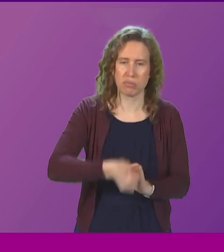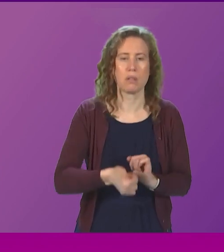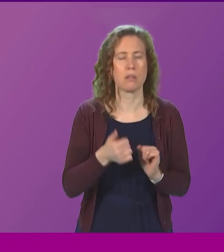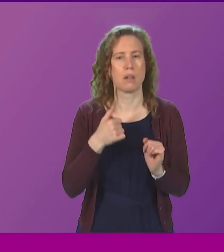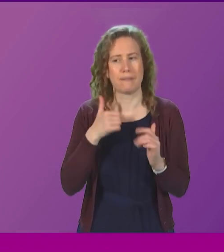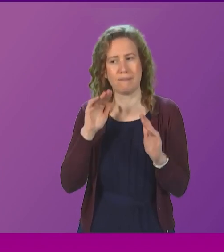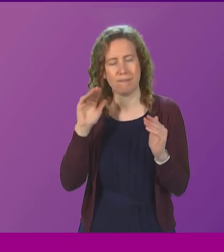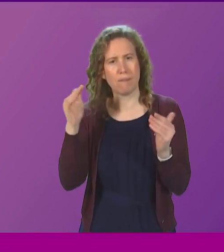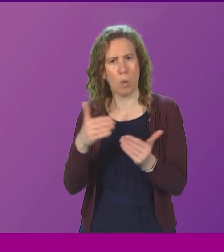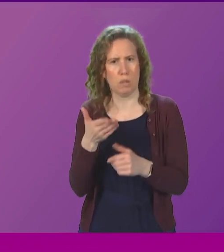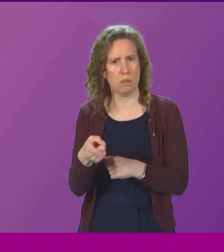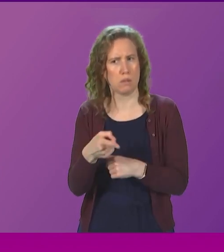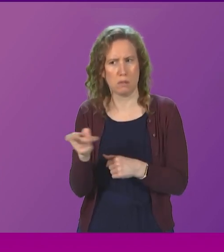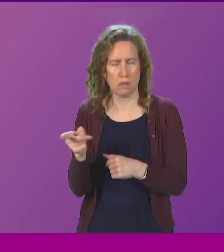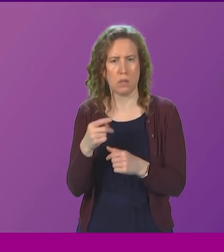focus has been on the two-year waits.